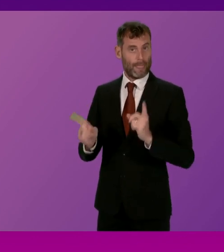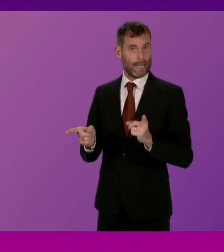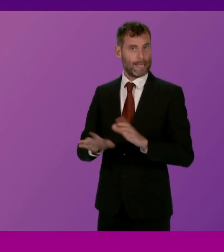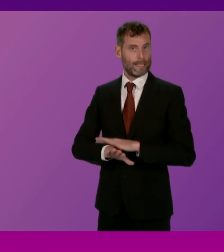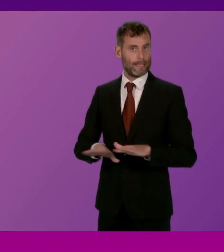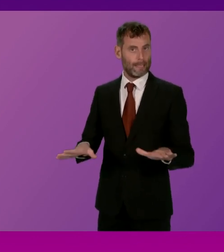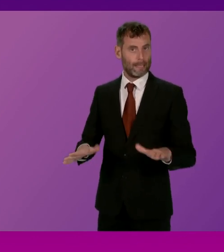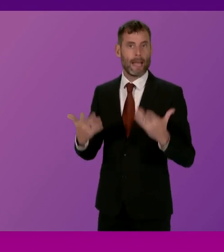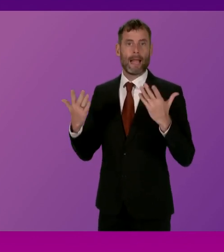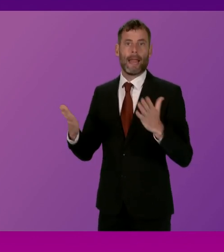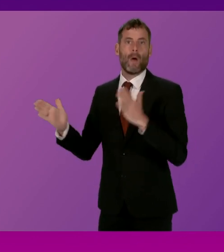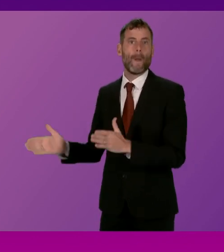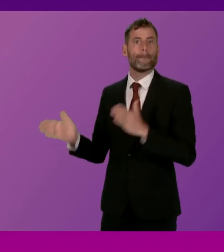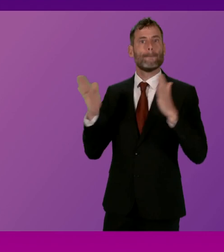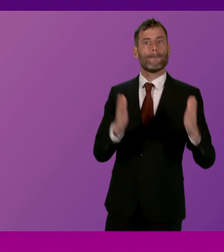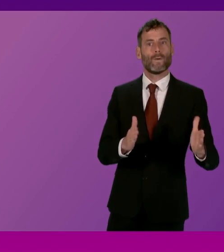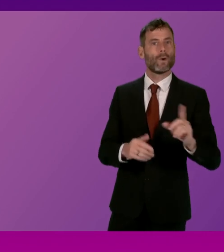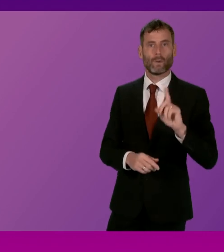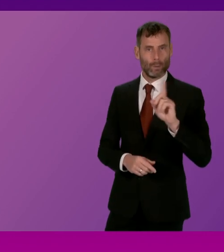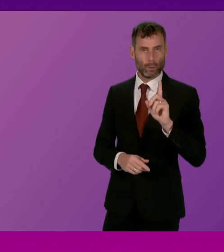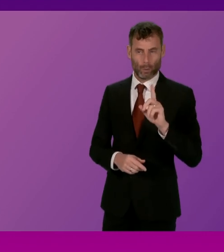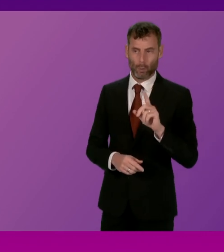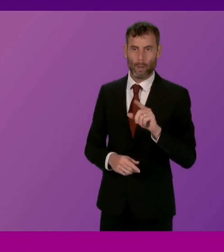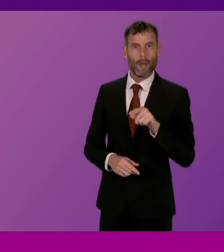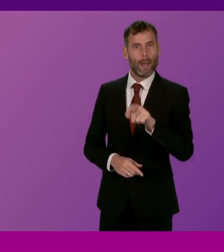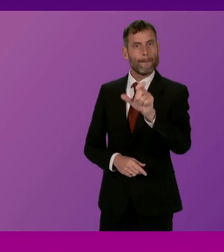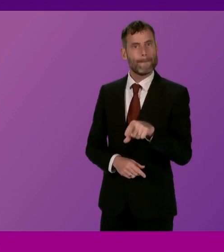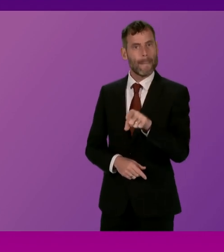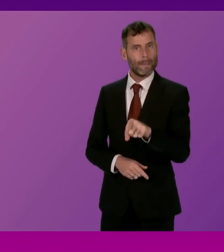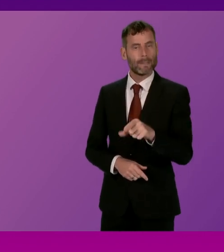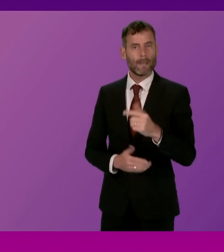We will move on to members’ business, which is a debate in the name of John Swinney.